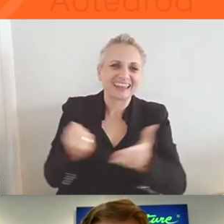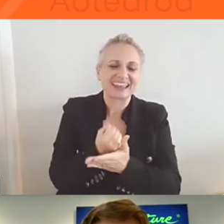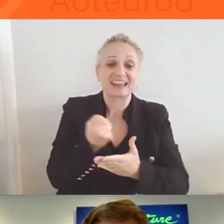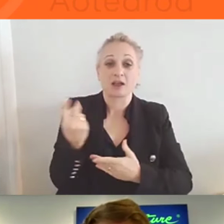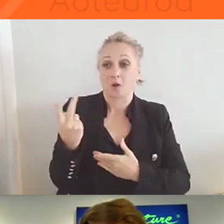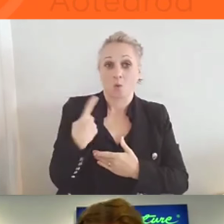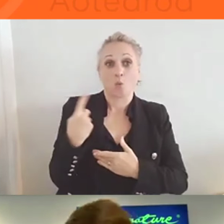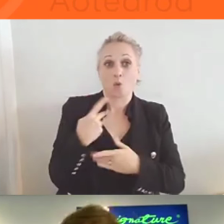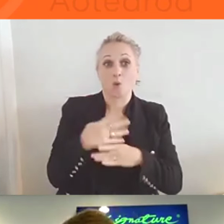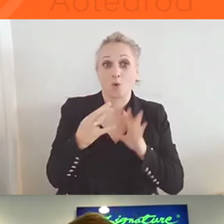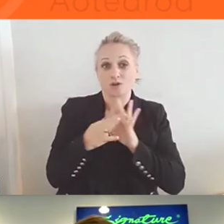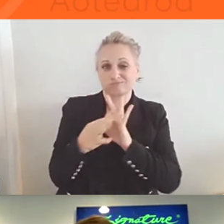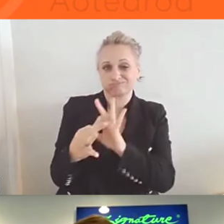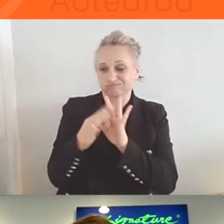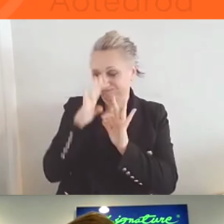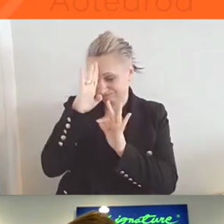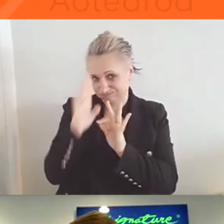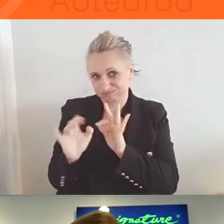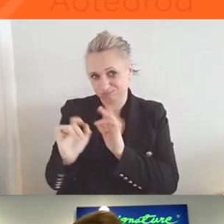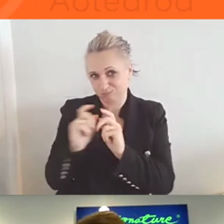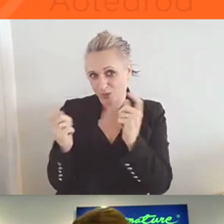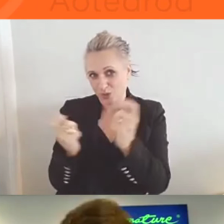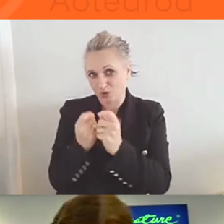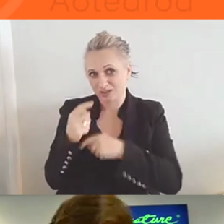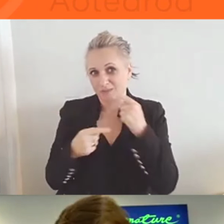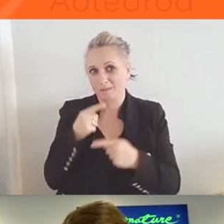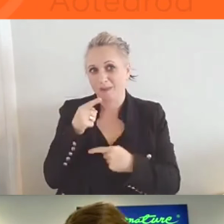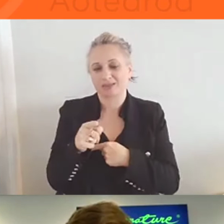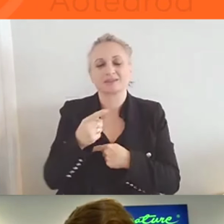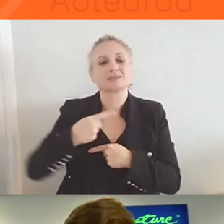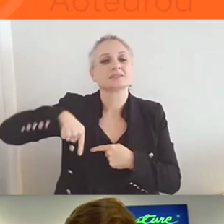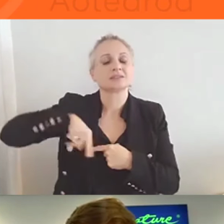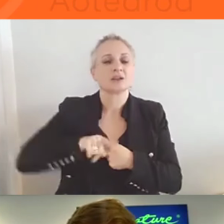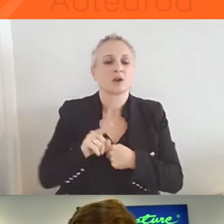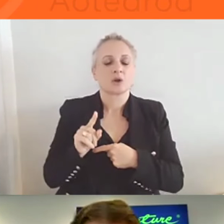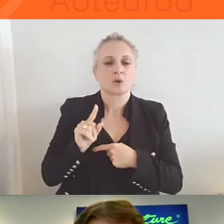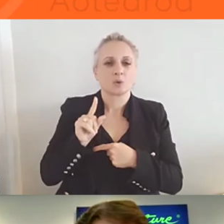team and we're doing, you know, achieving great things from that